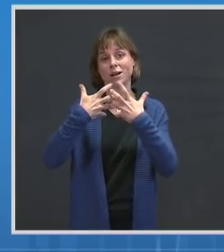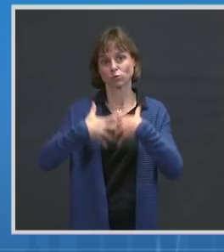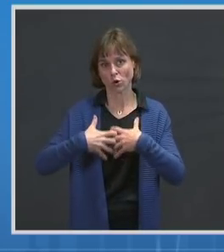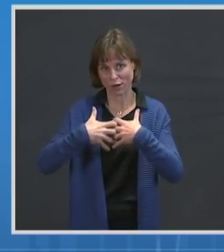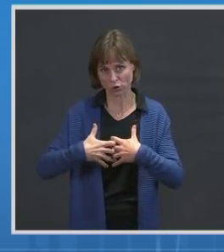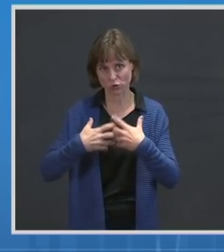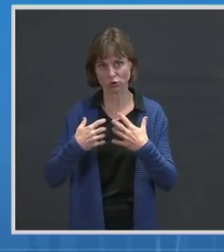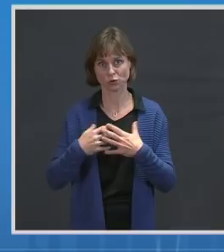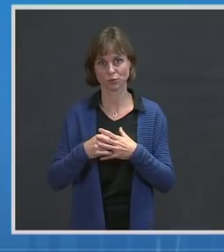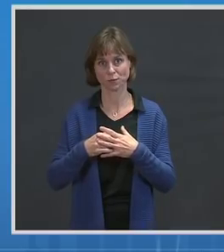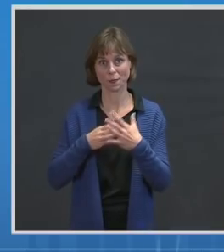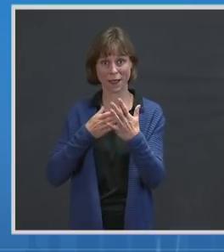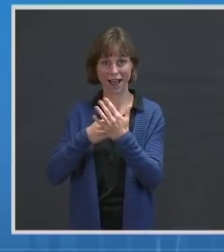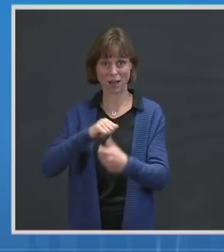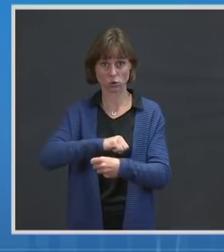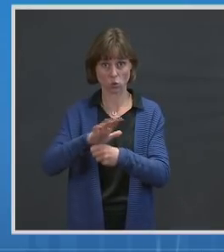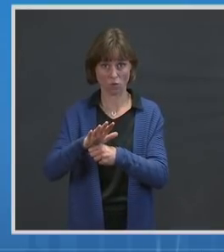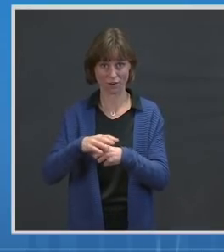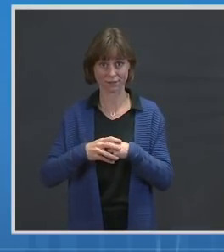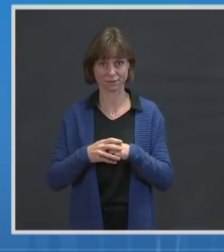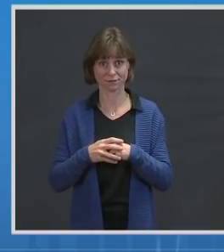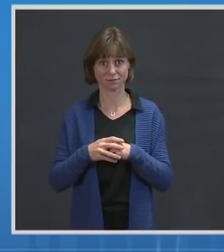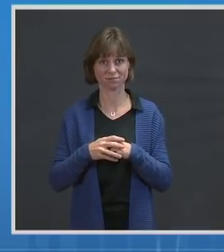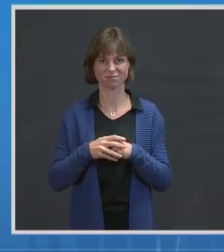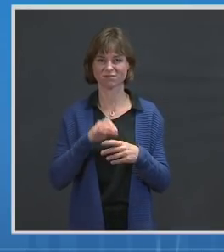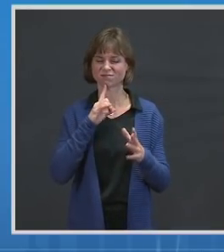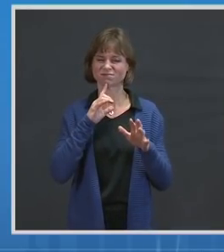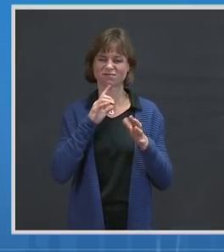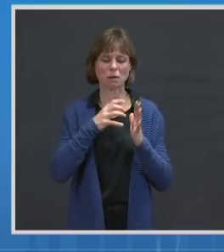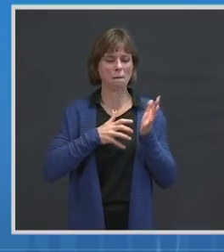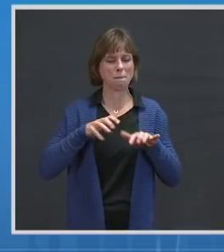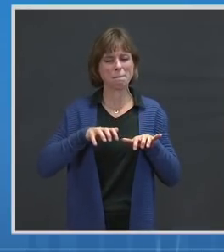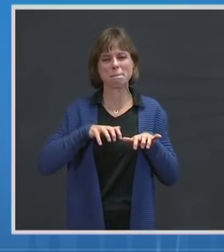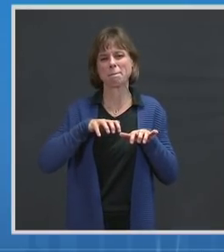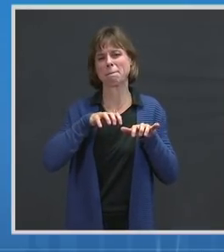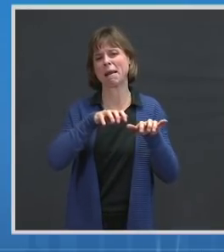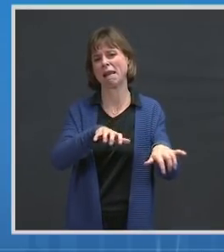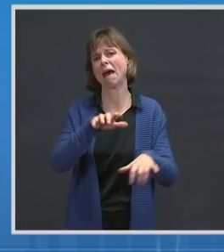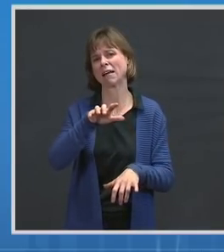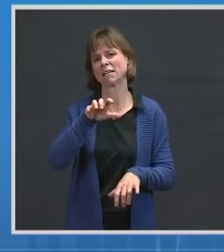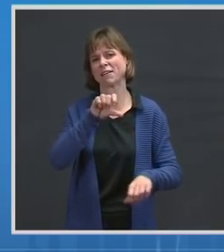Abundant scientific laboratory data, epidemiologic investigations,